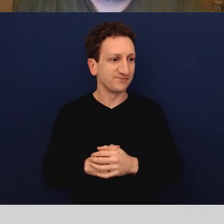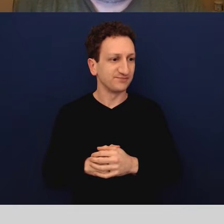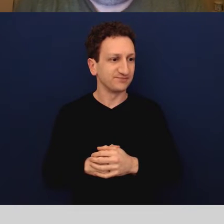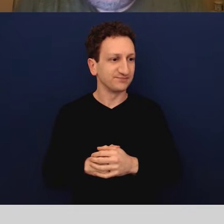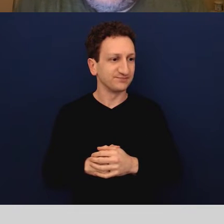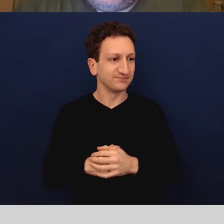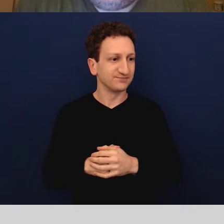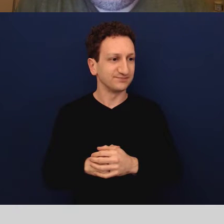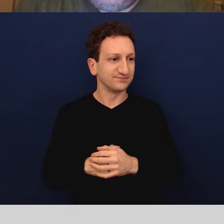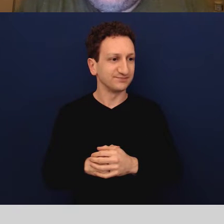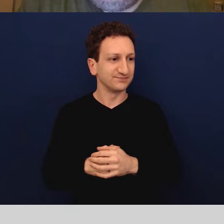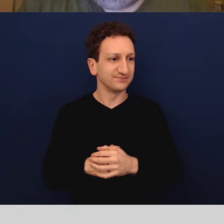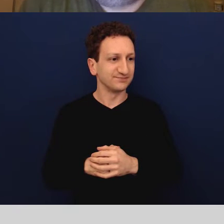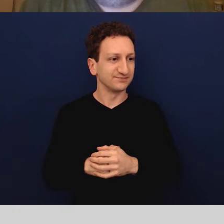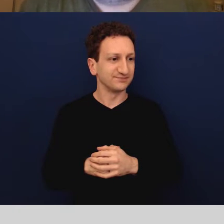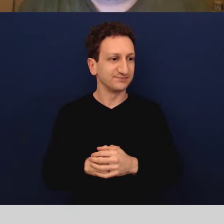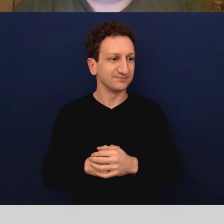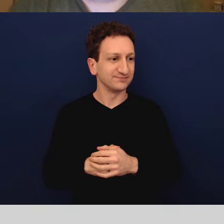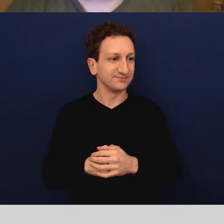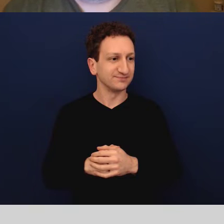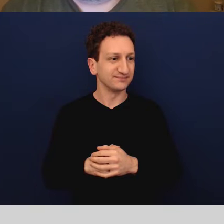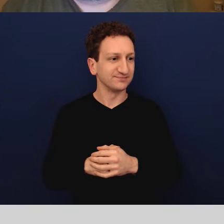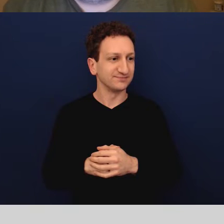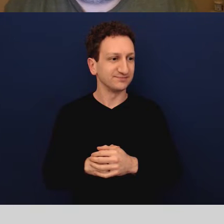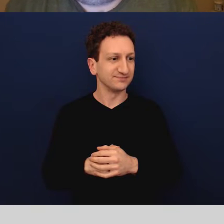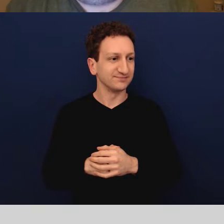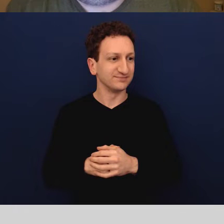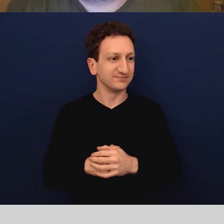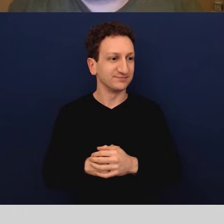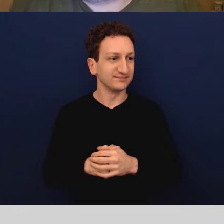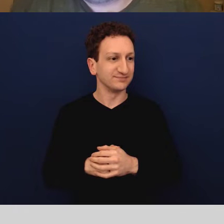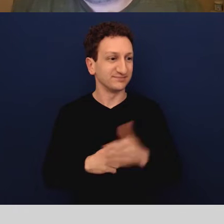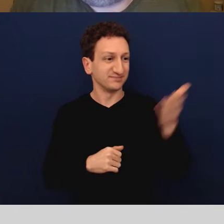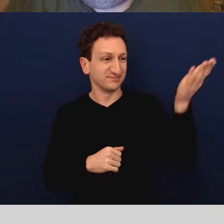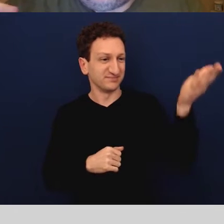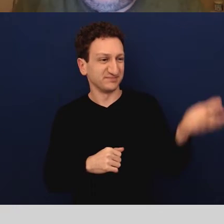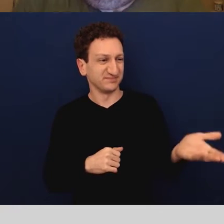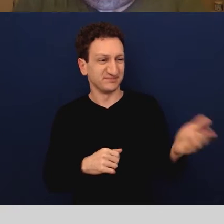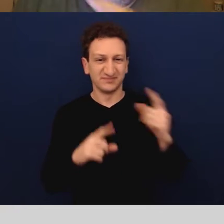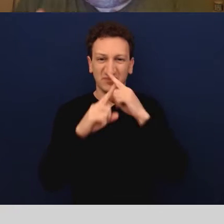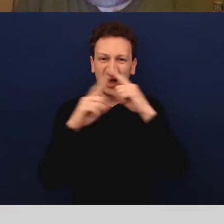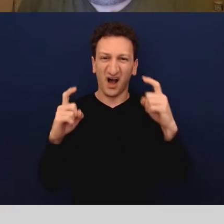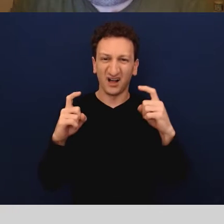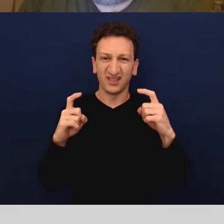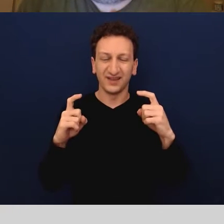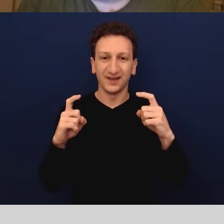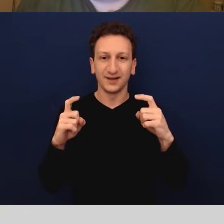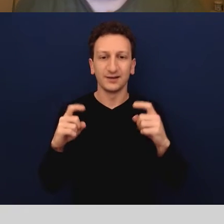and I also had to do some pretty ugly formatting to kind of shove it all into the slide.